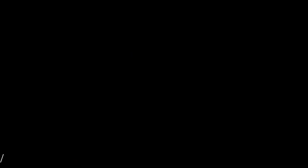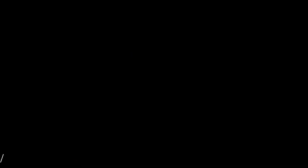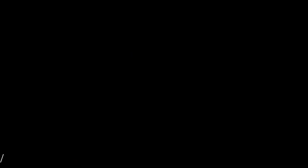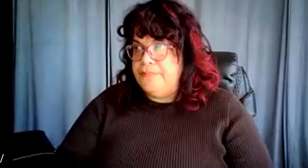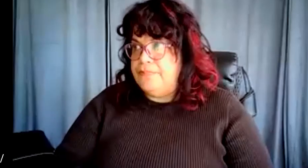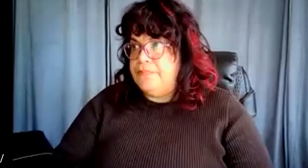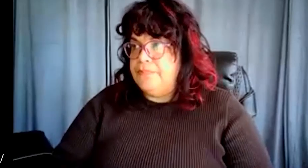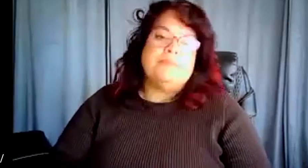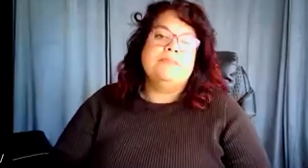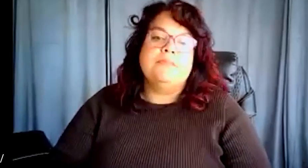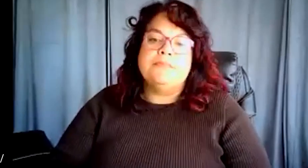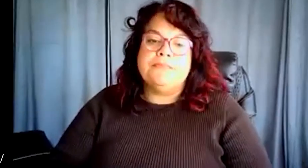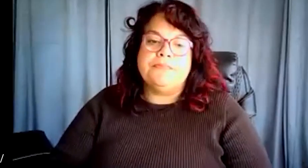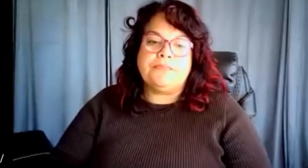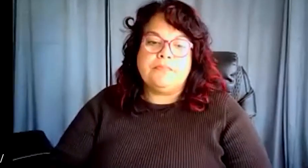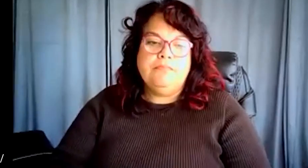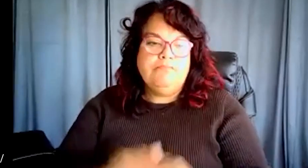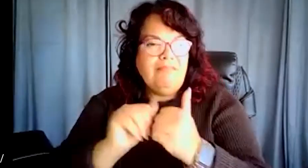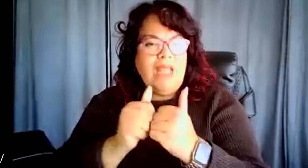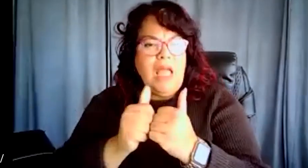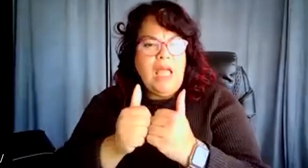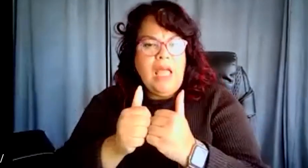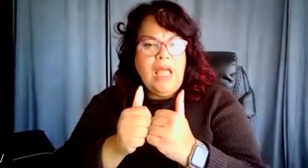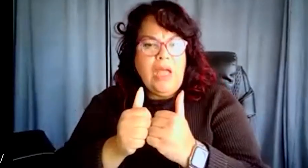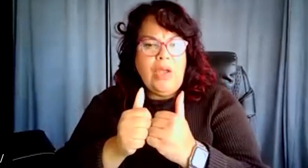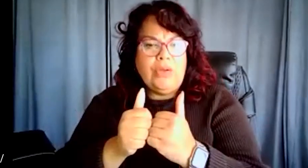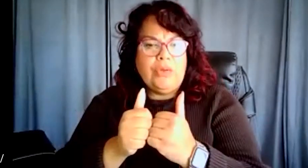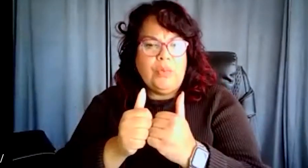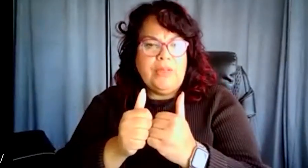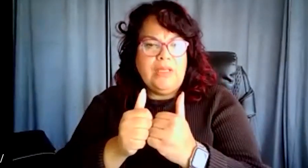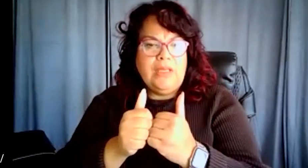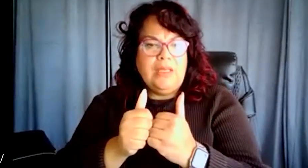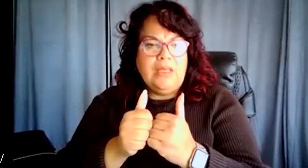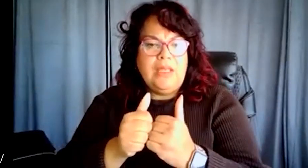How do we hold intersectionality within the disability community and really,